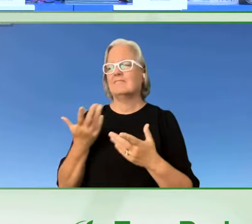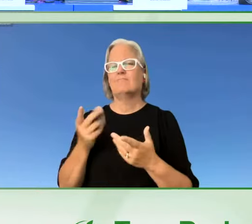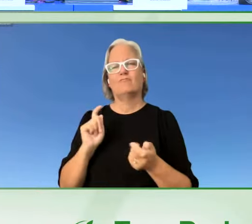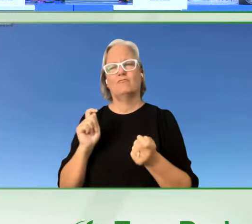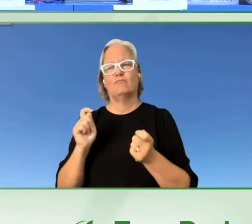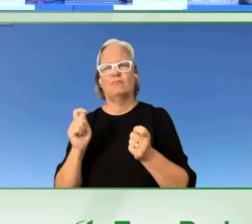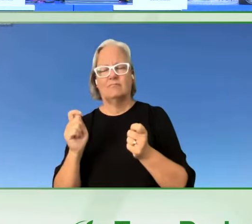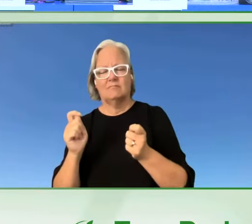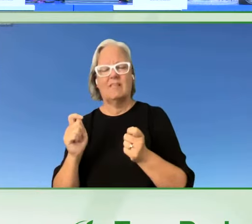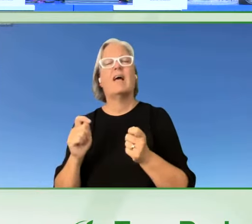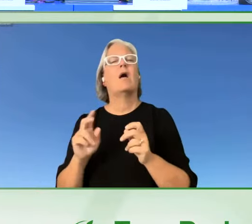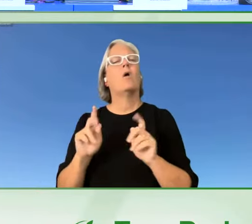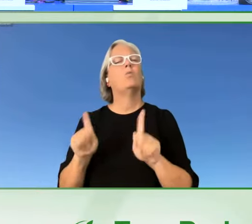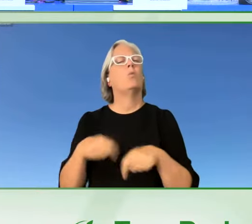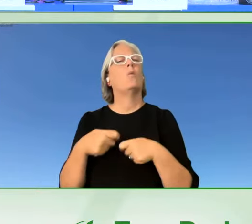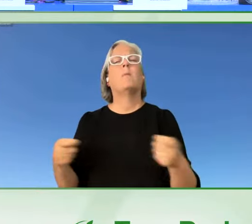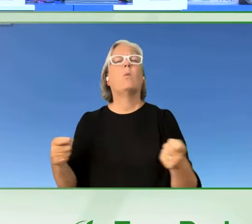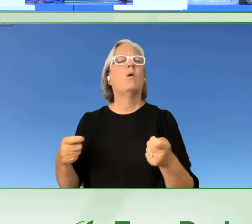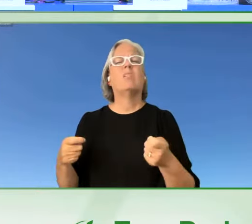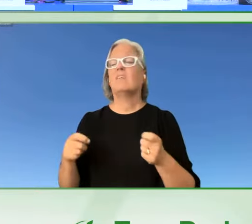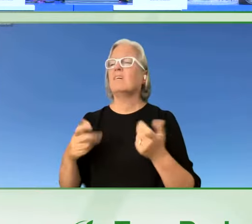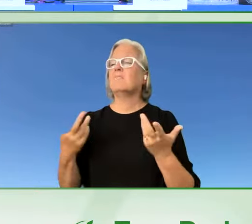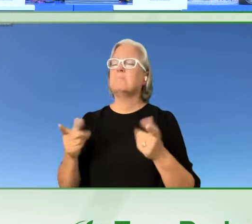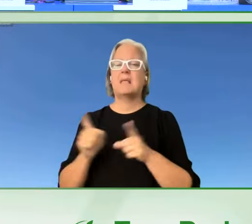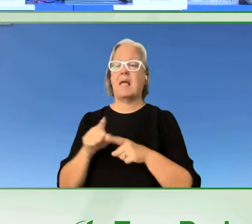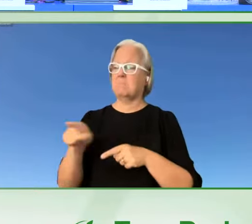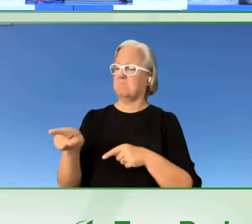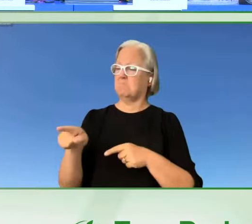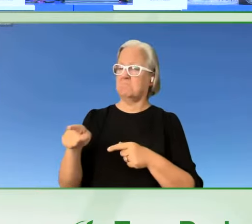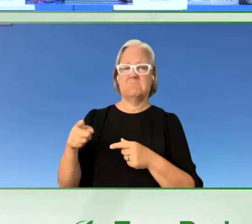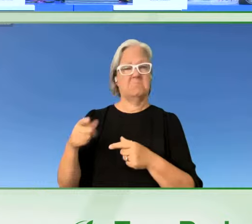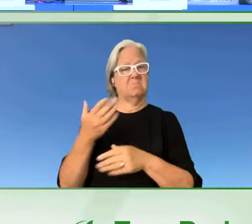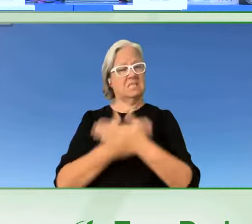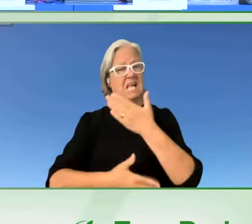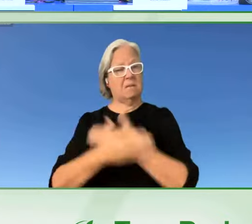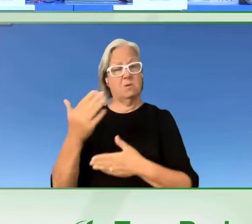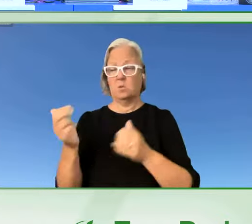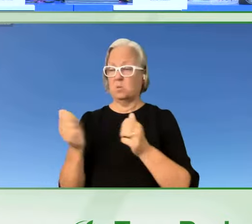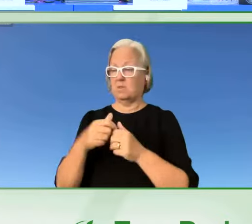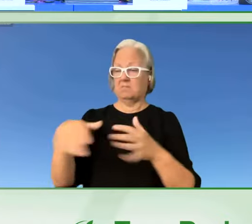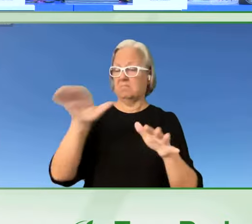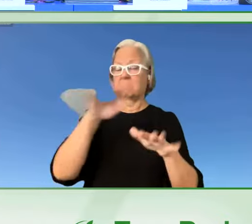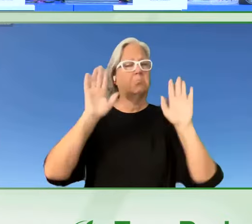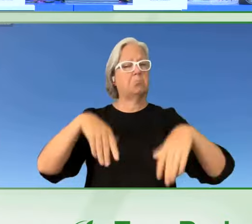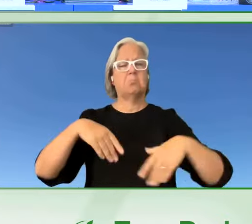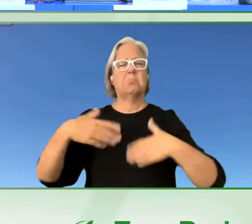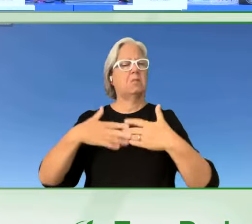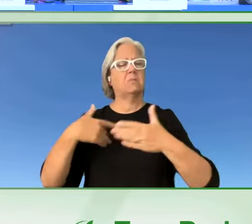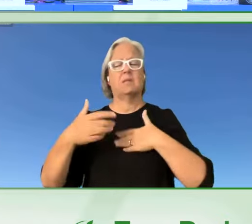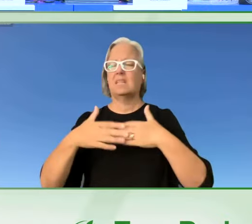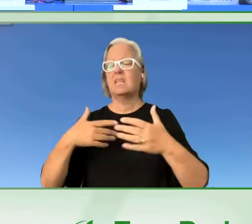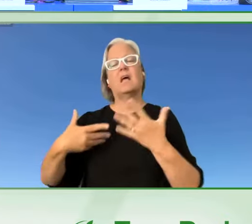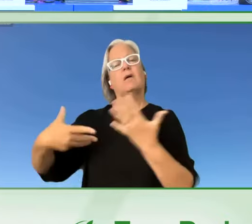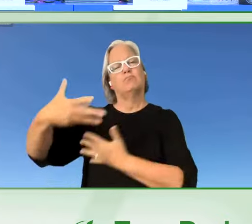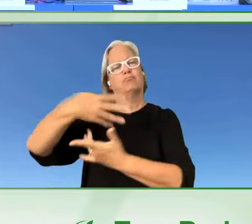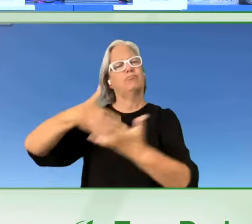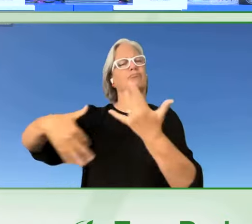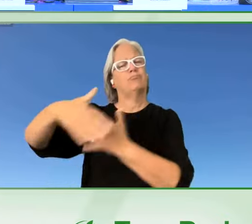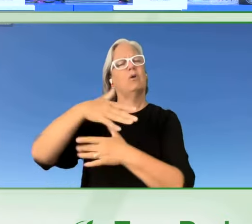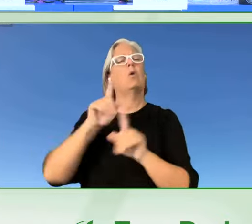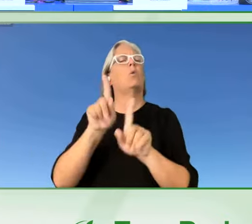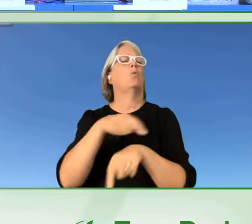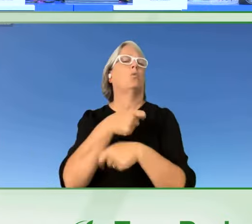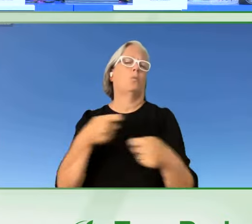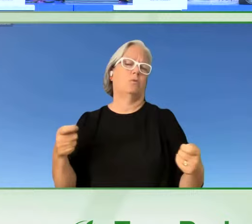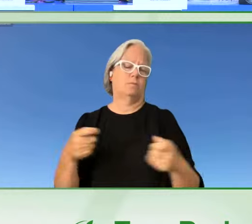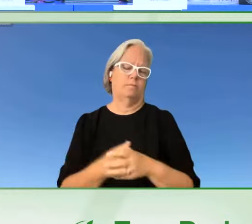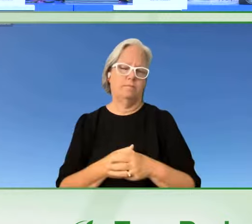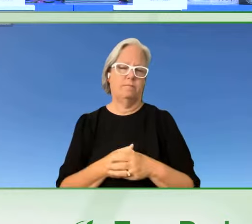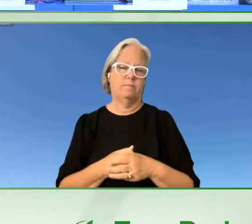20 years ago, during my university training, are sent to a school for deaf children, only